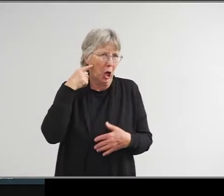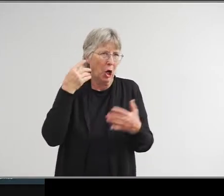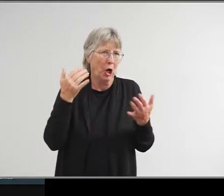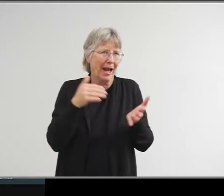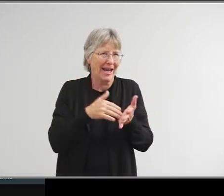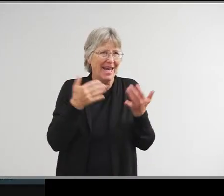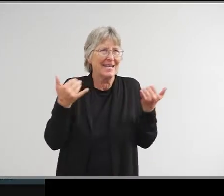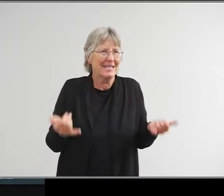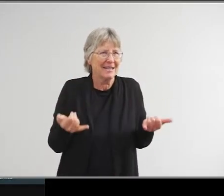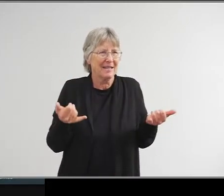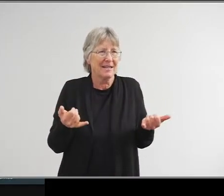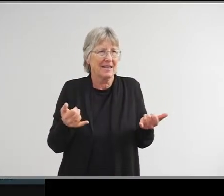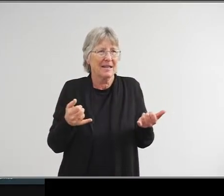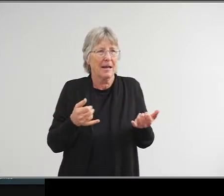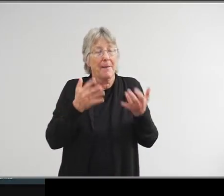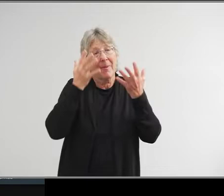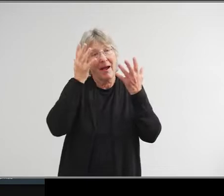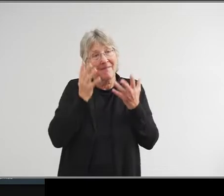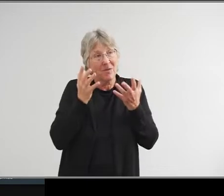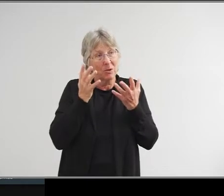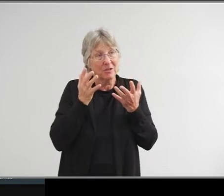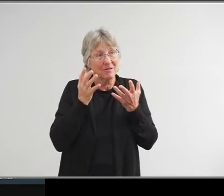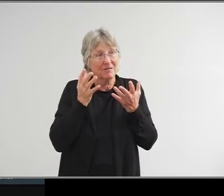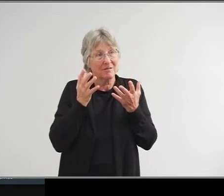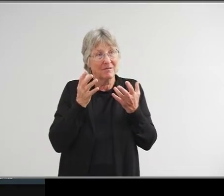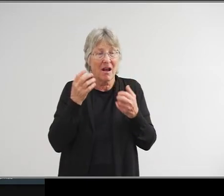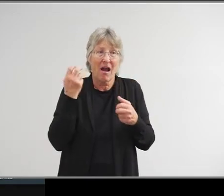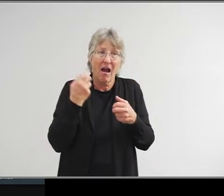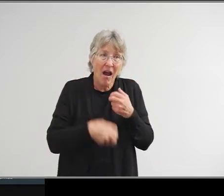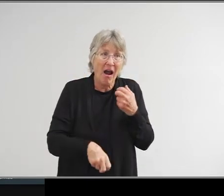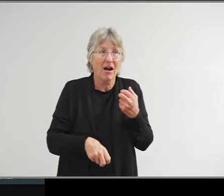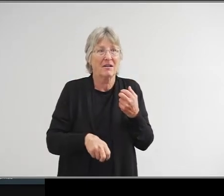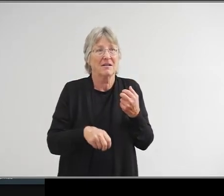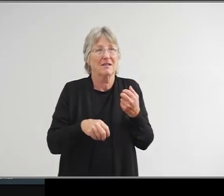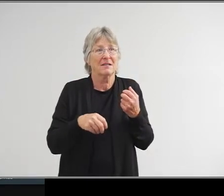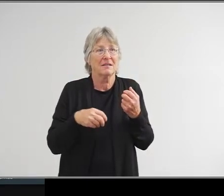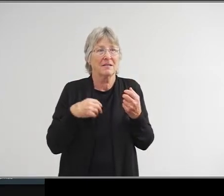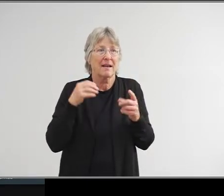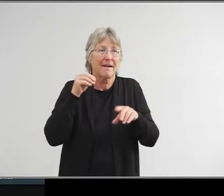and that unfortunately the hardest hit community members are students with disabilities.